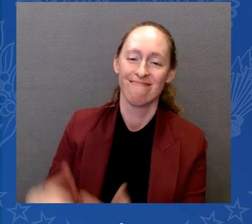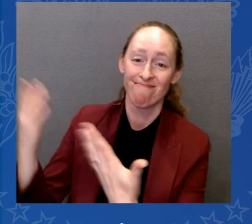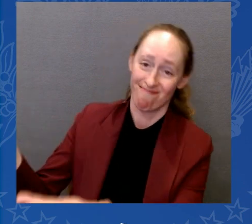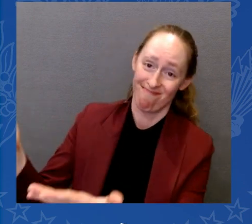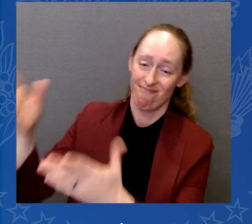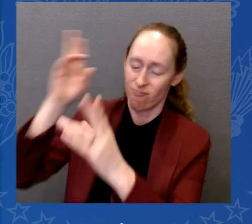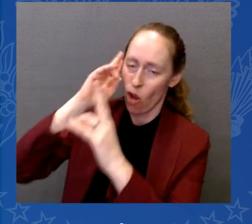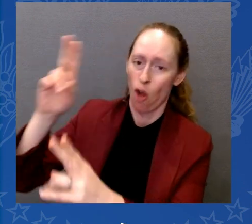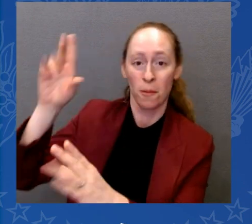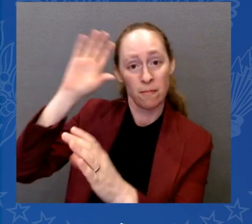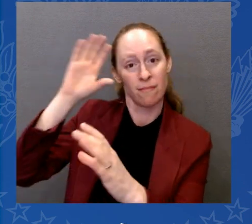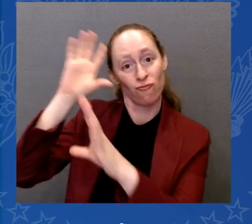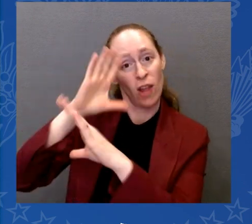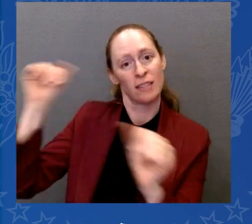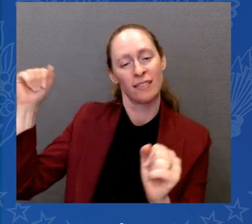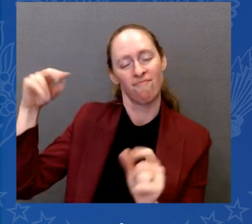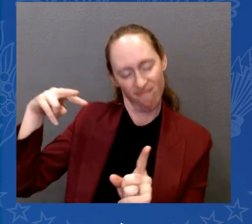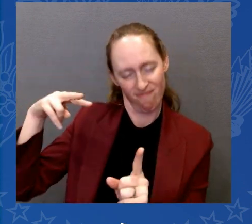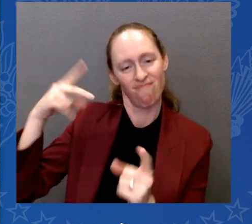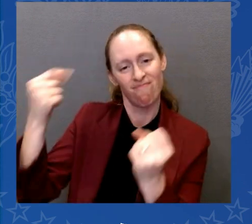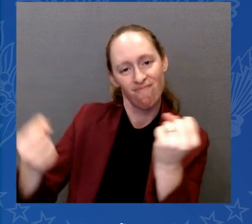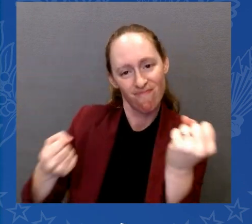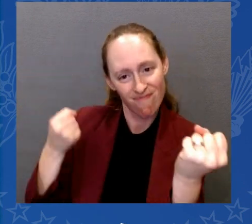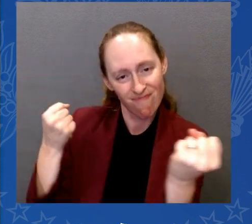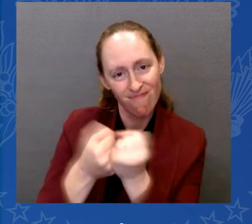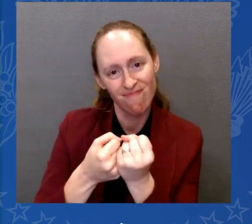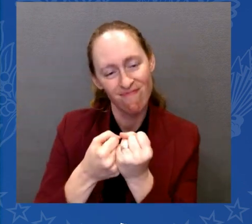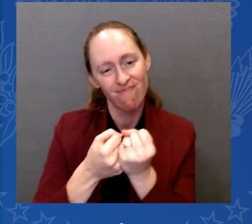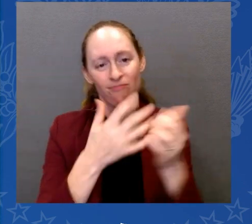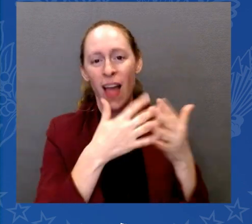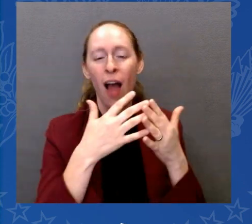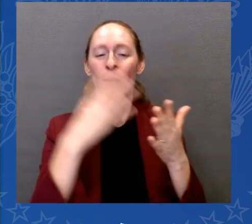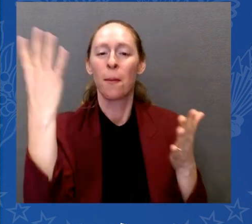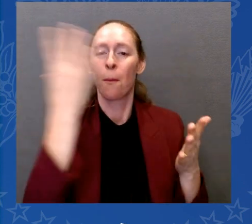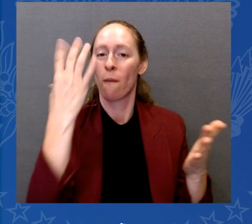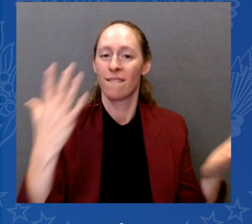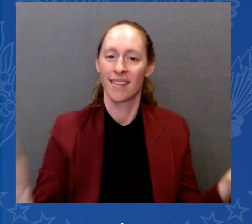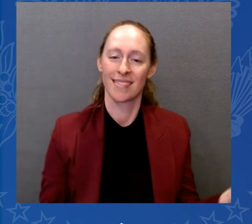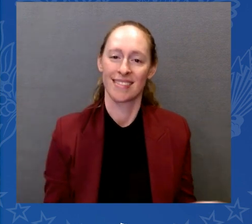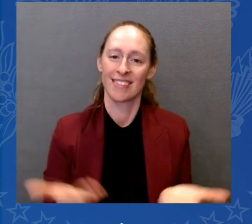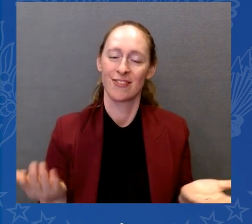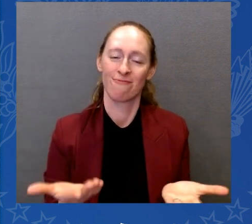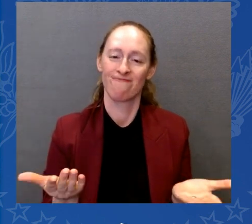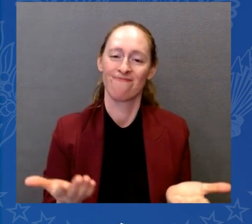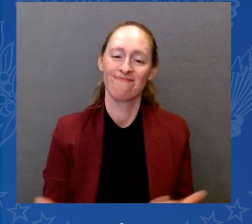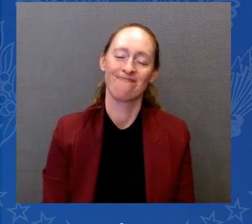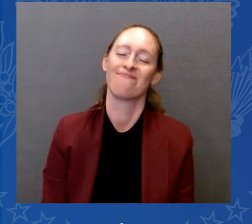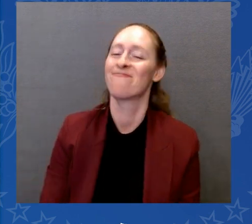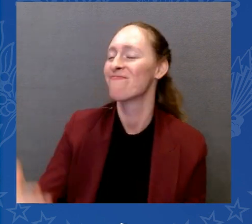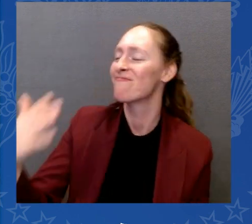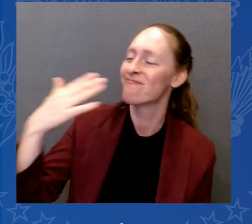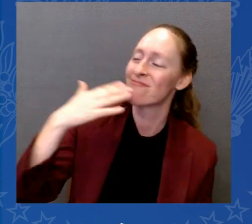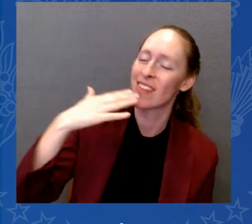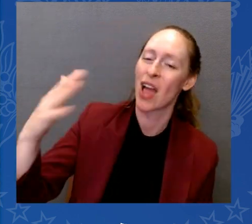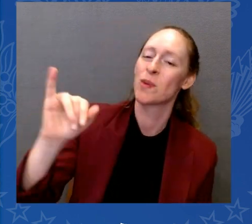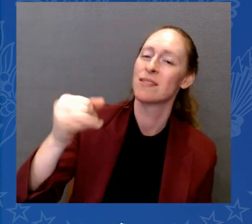The President: Thank you, thank you, thank you.